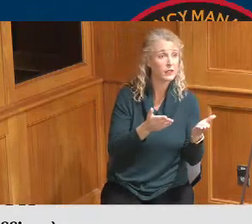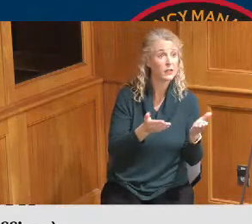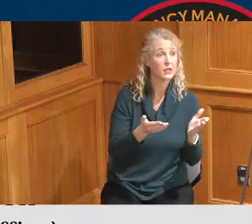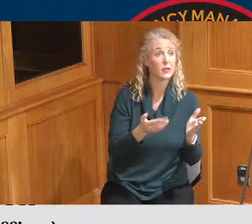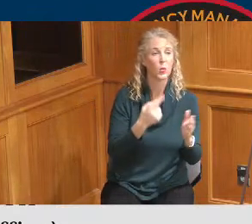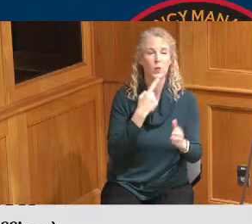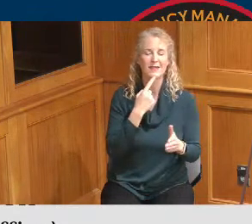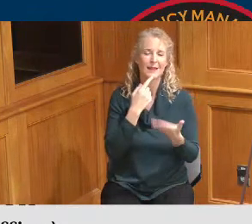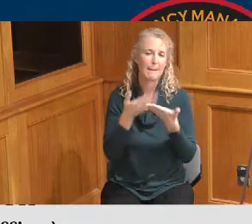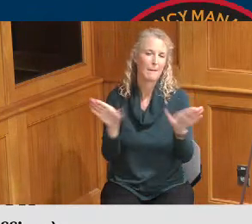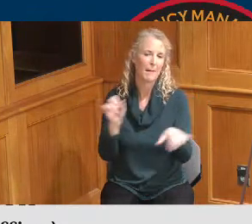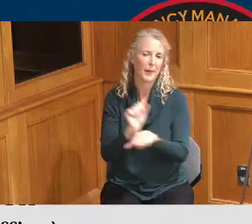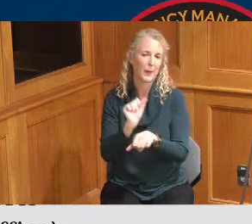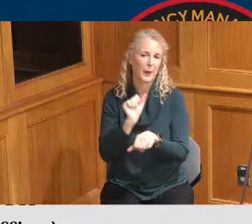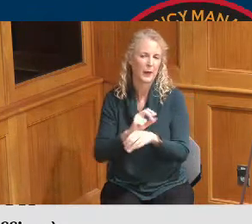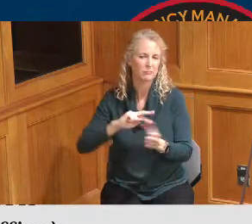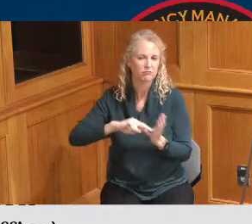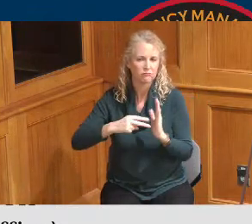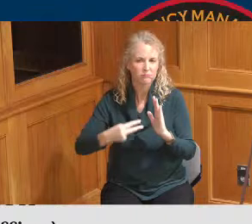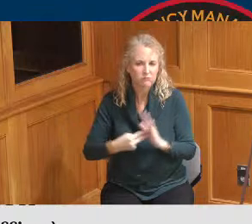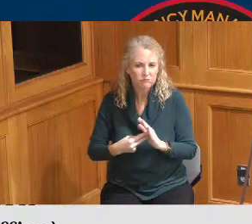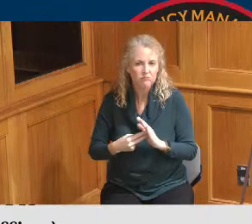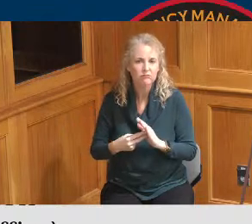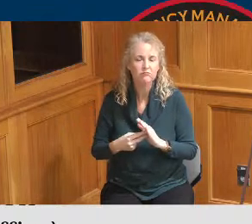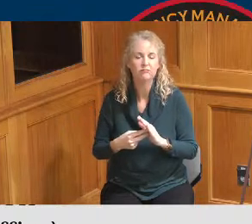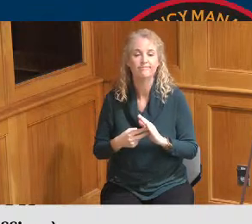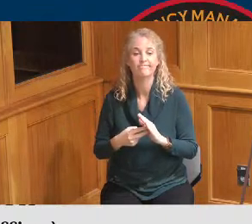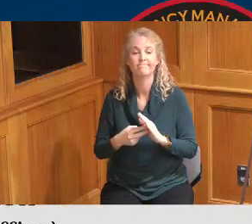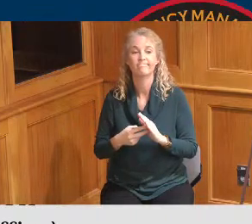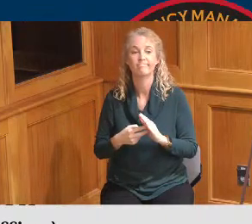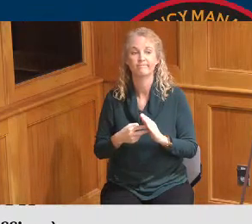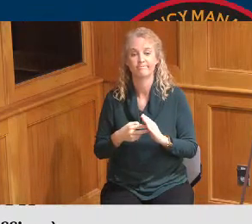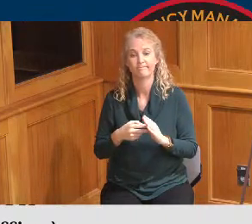Public Works again this is a department with some expertise in this area and then they coordinate